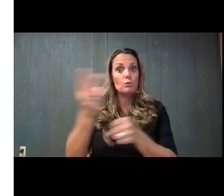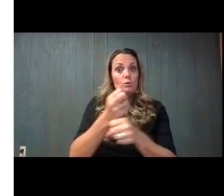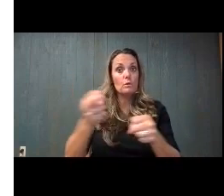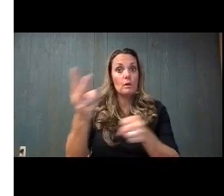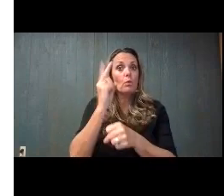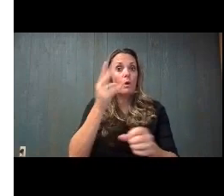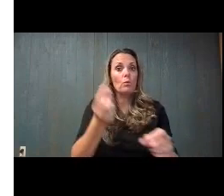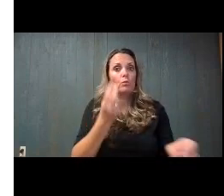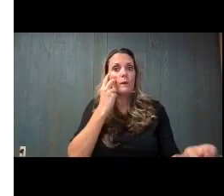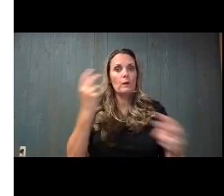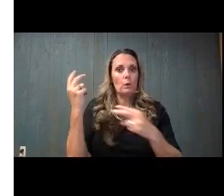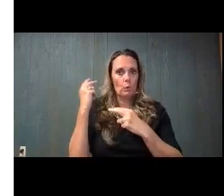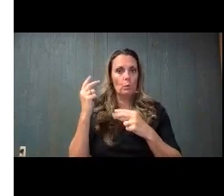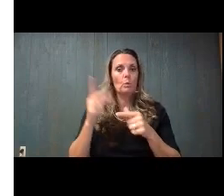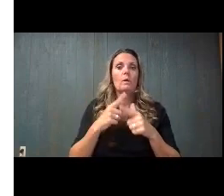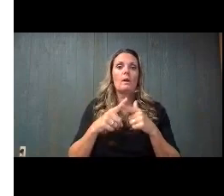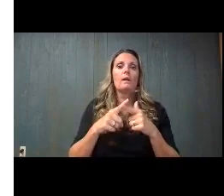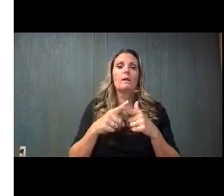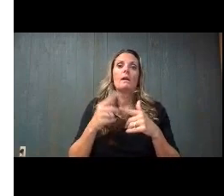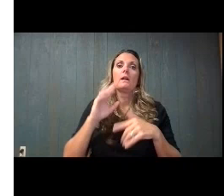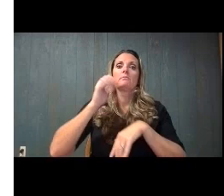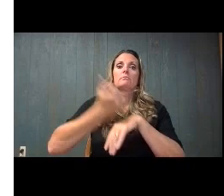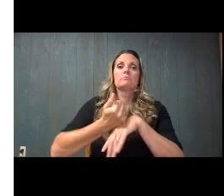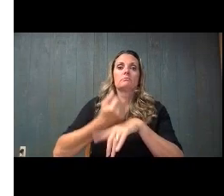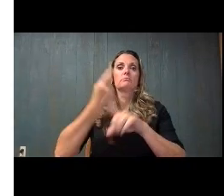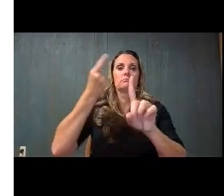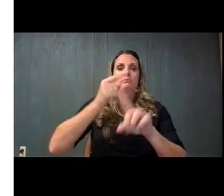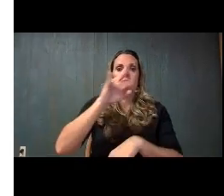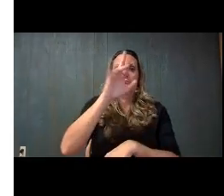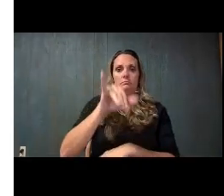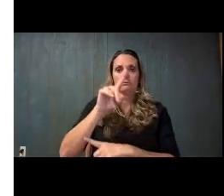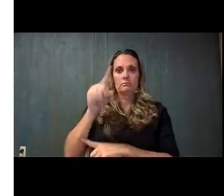Target implementation date of July 1st, 2025.